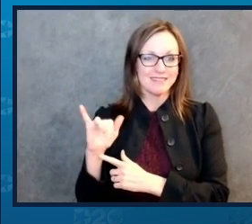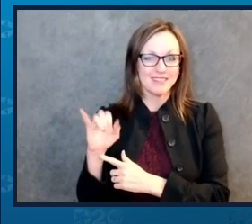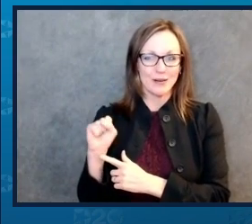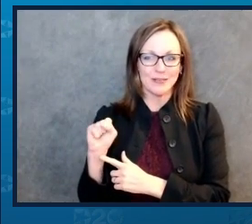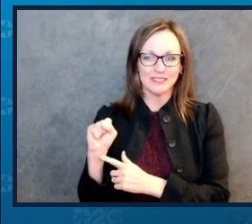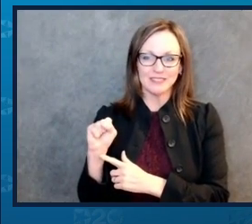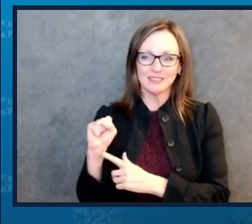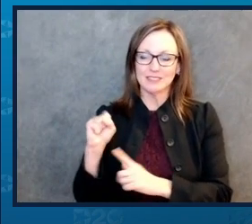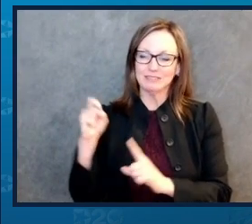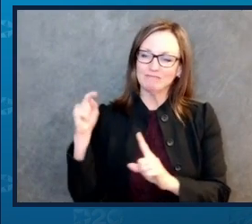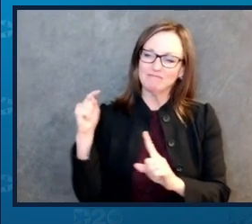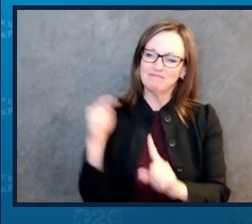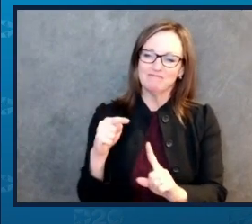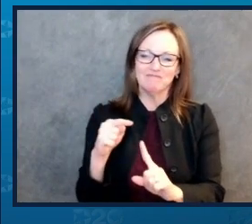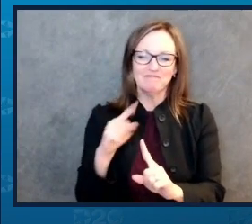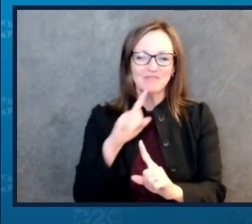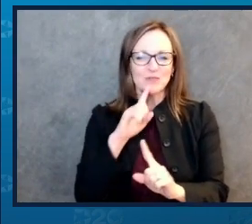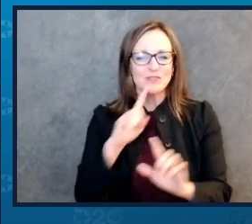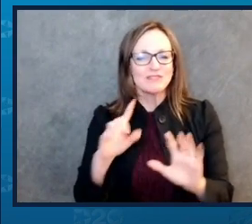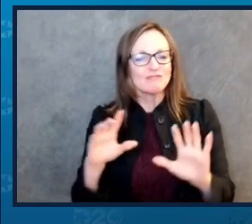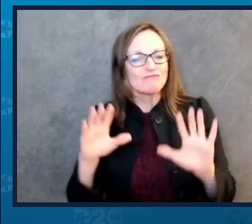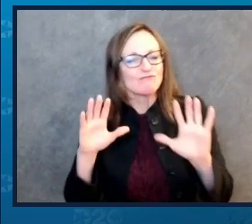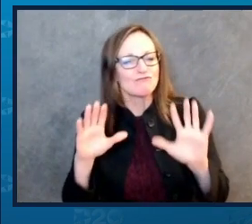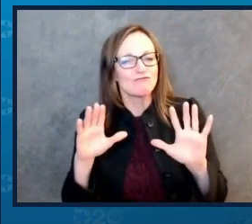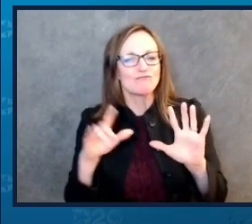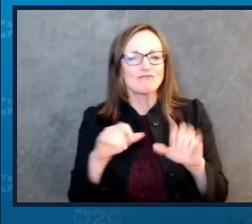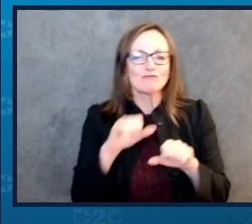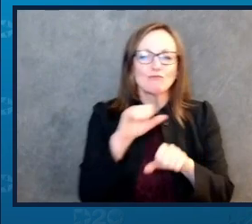KAMALA HARRIS FOR A LONG TIME MY